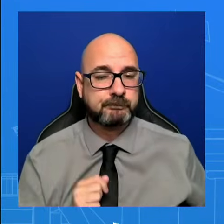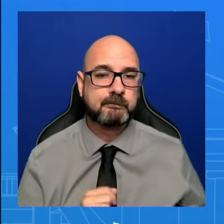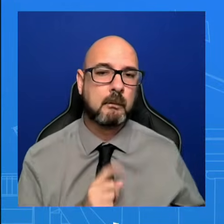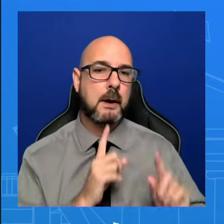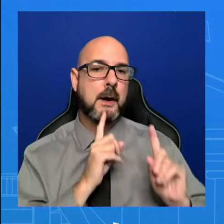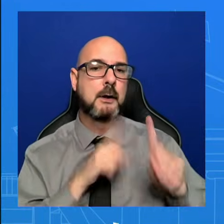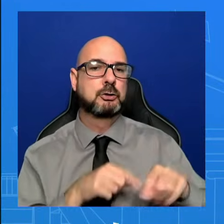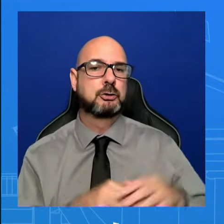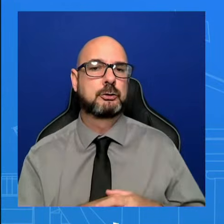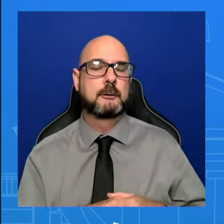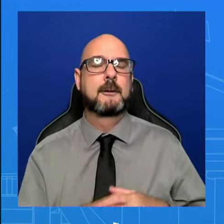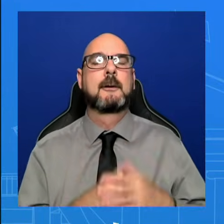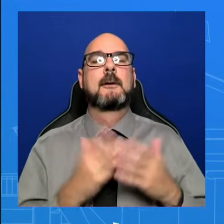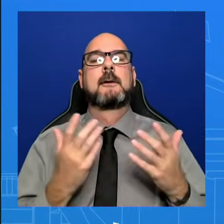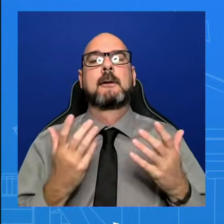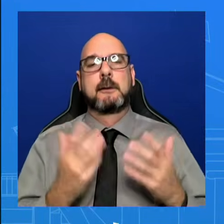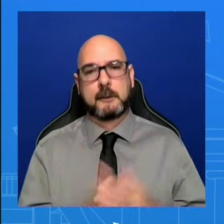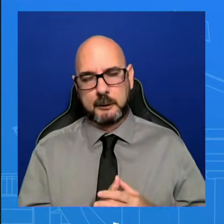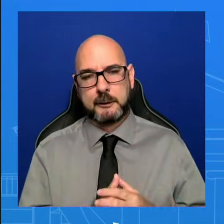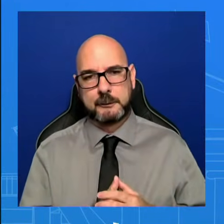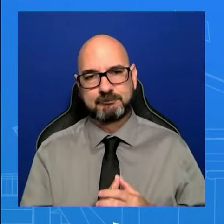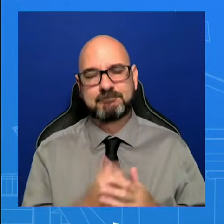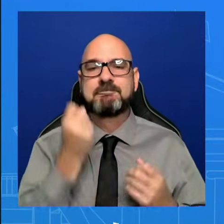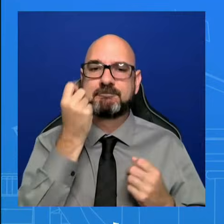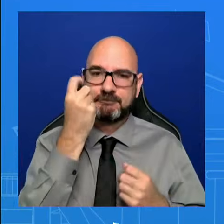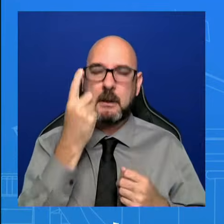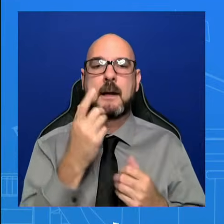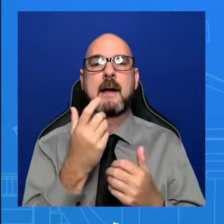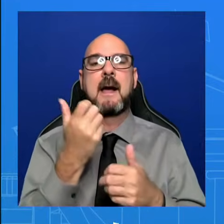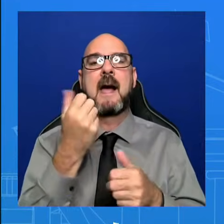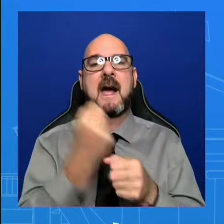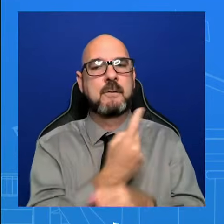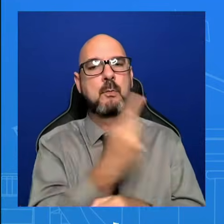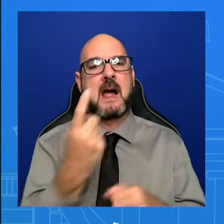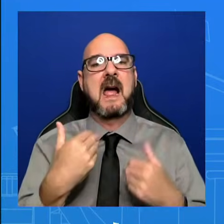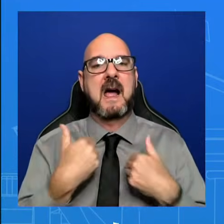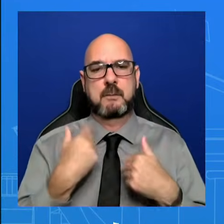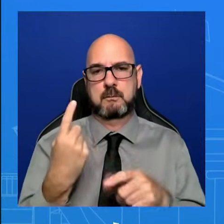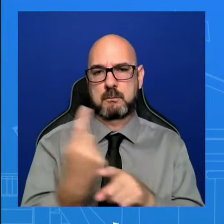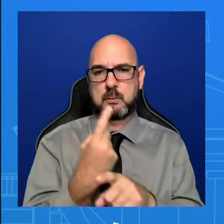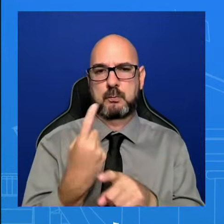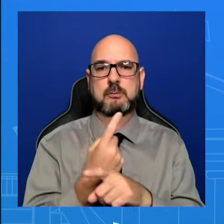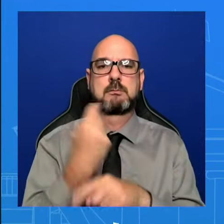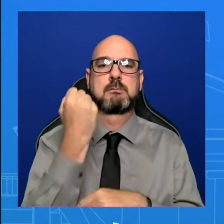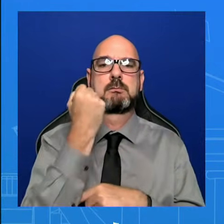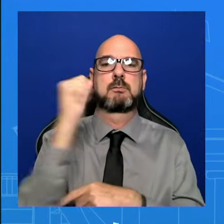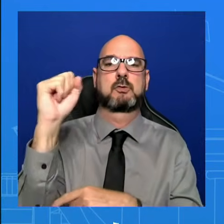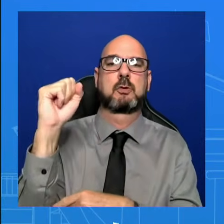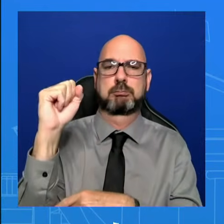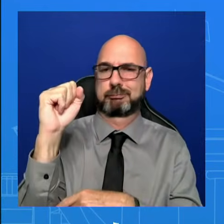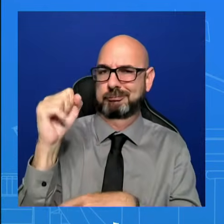to peacefully protest within the law. That is something that we believe. Seizing buildings, taking over buildings